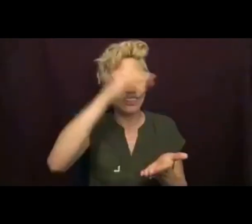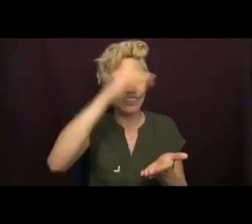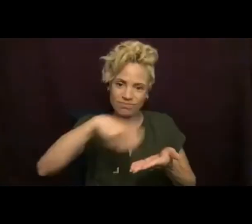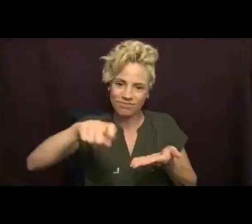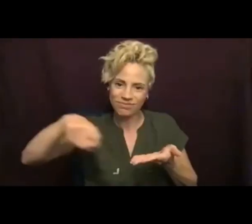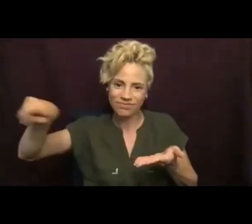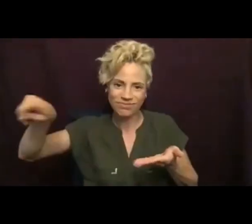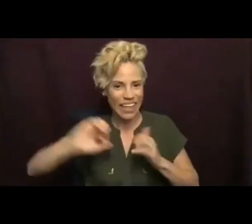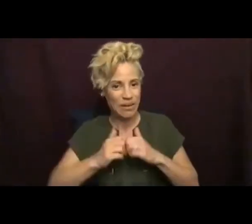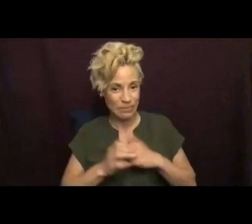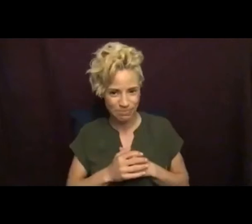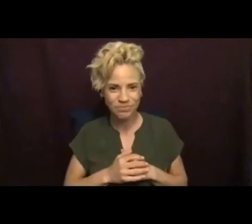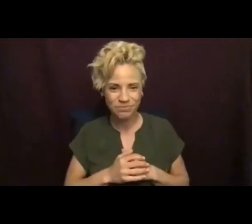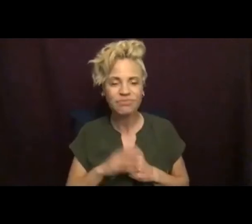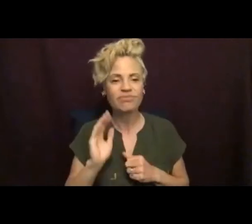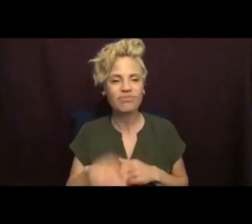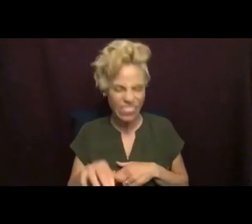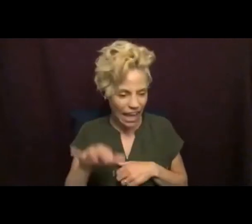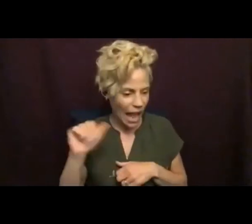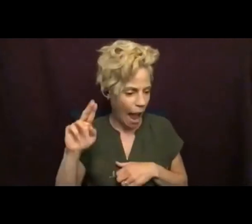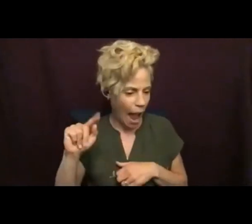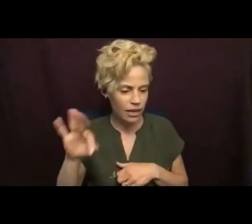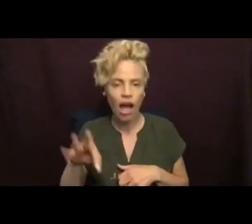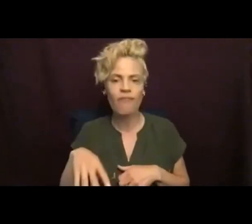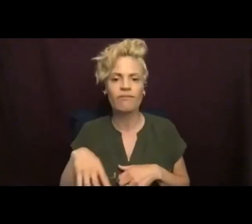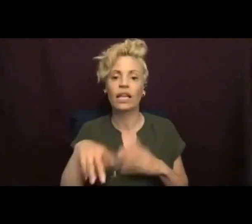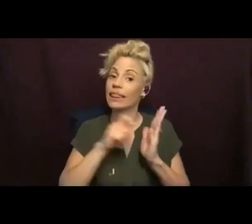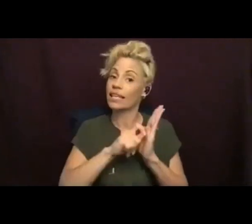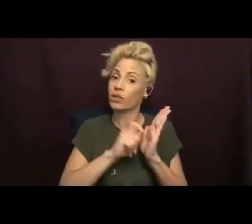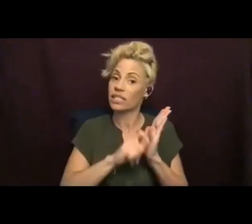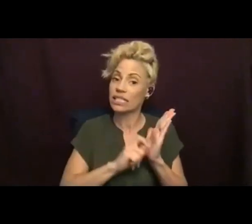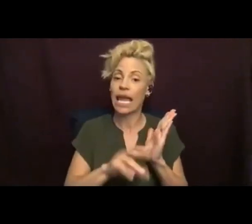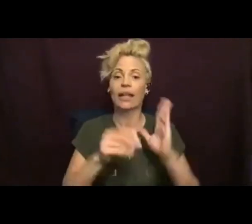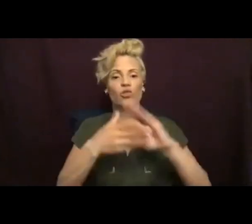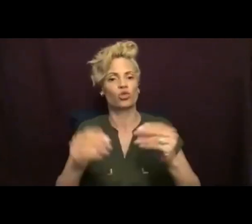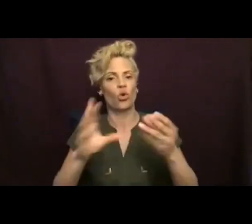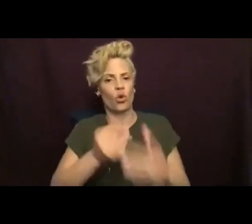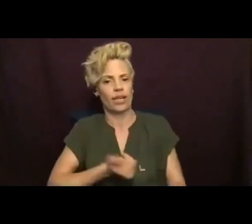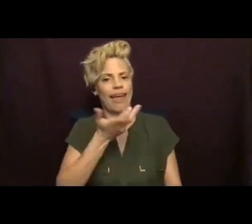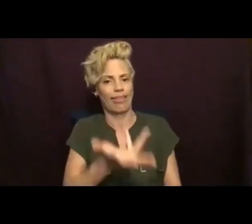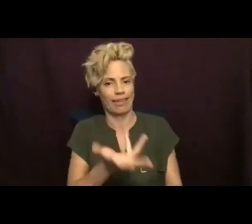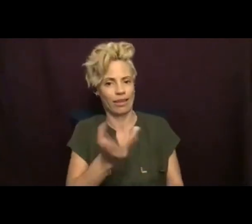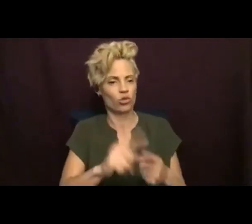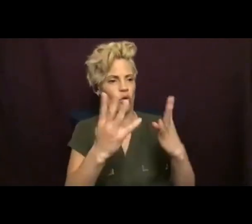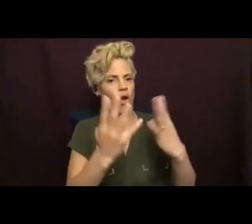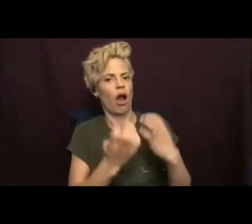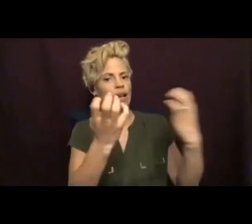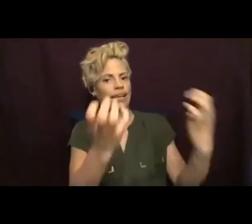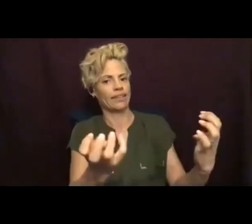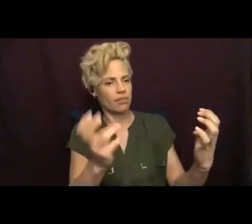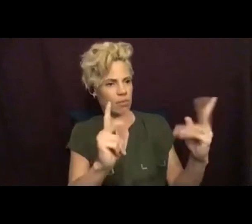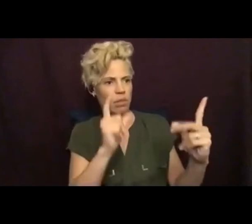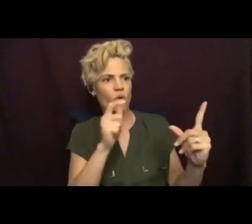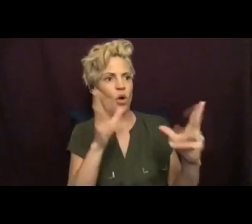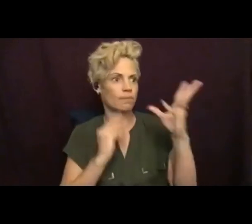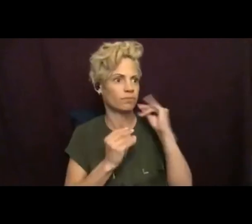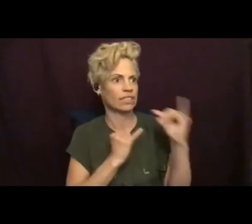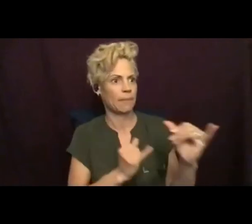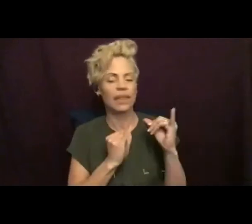So, this act of literacy and storytelling to an audience of people who are going through the same thing, it's not so different than the work